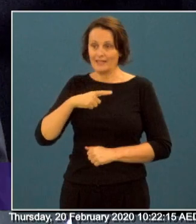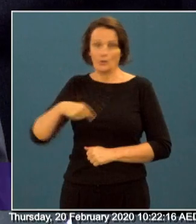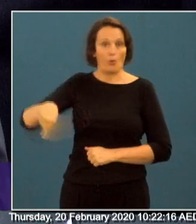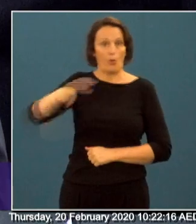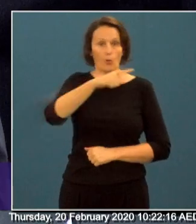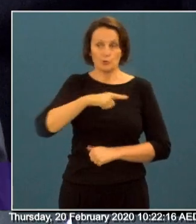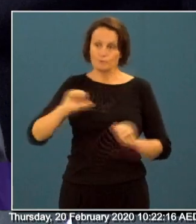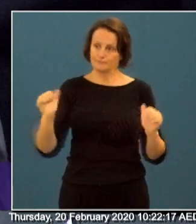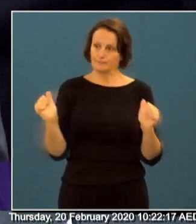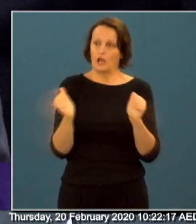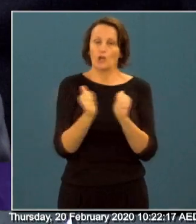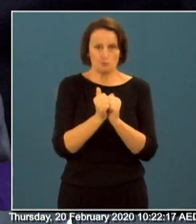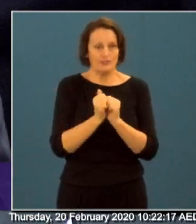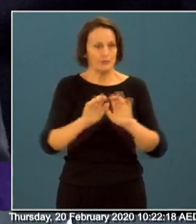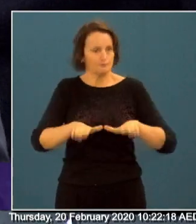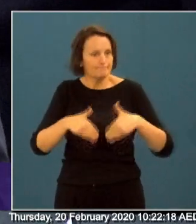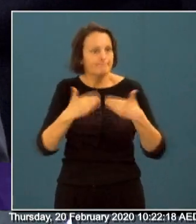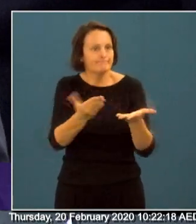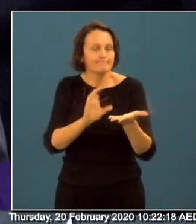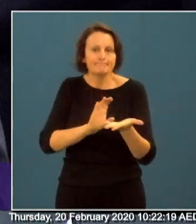Take integrated care as a concrete example,